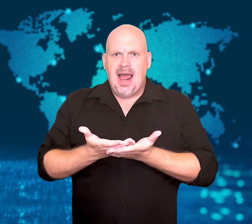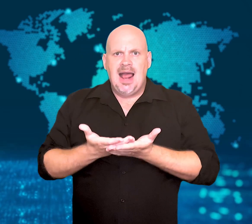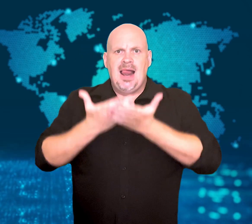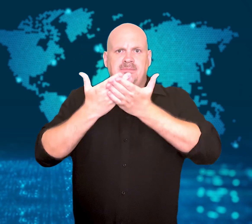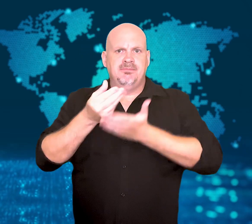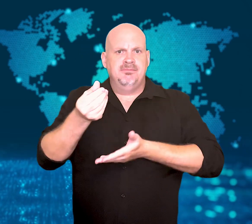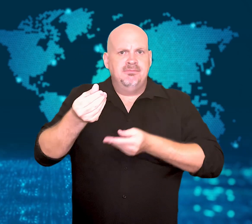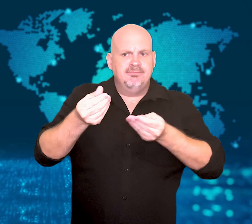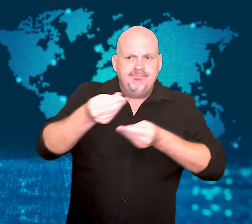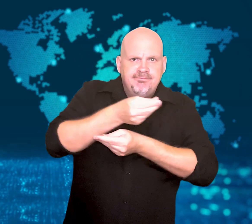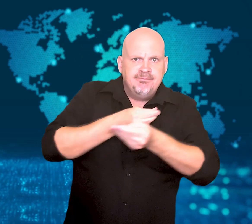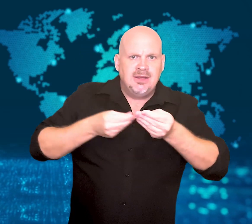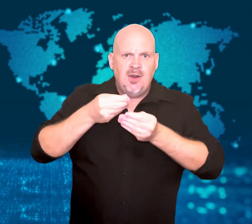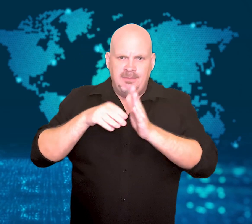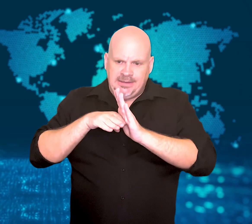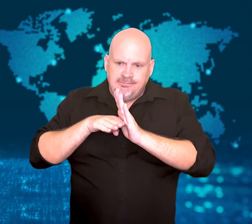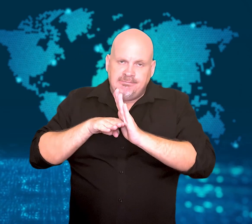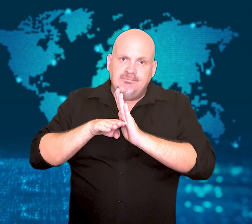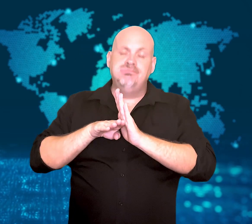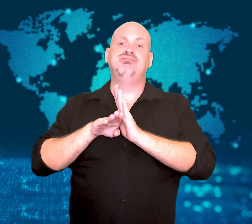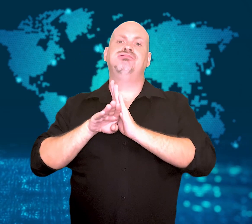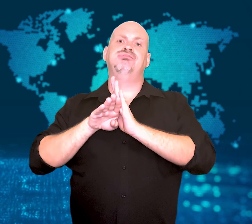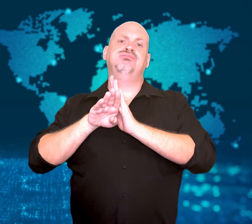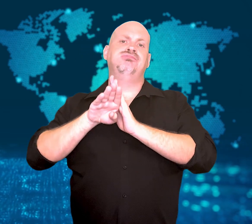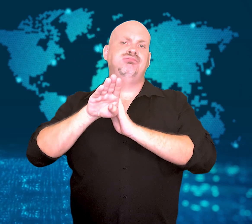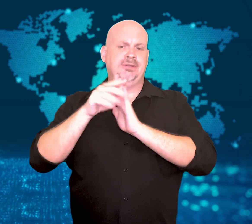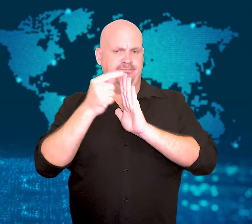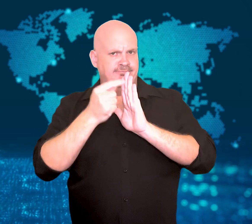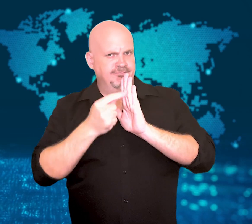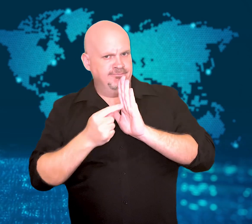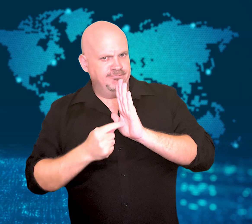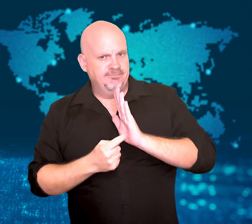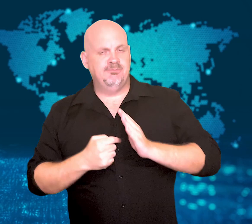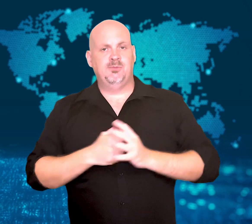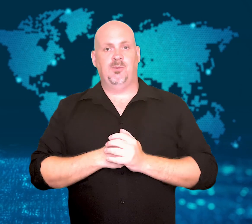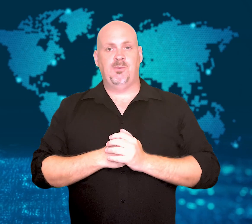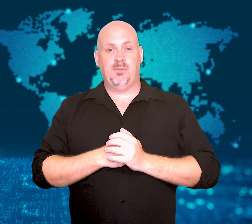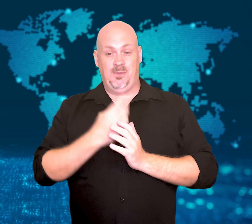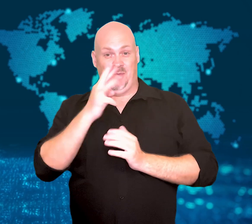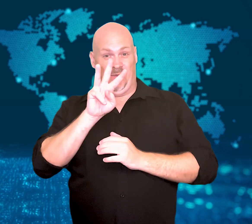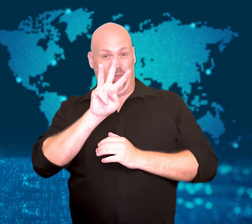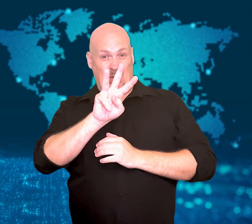would help revive the economy.